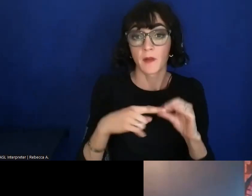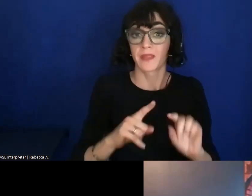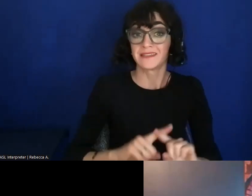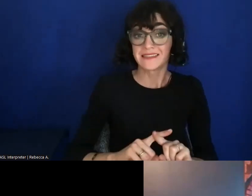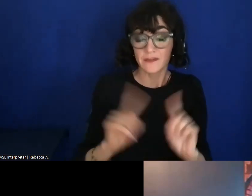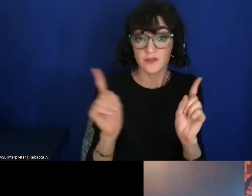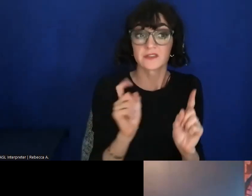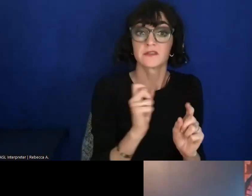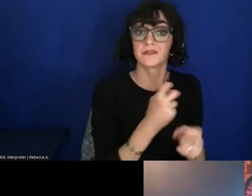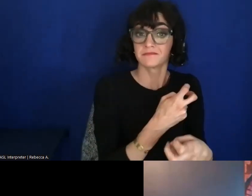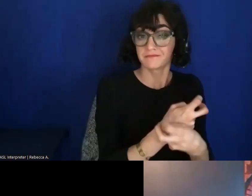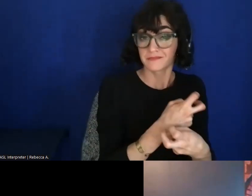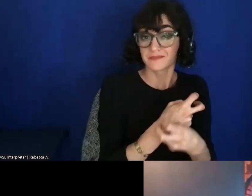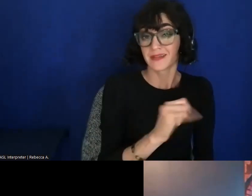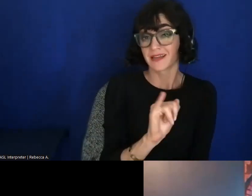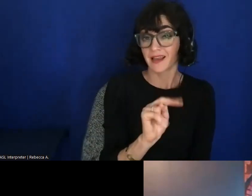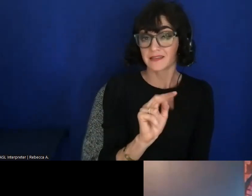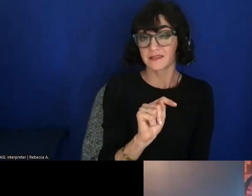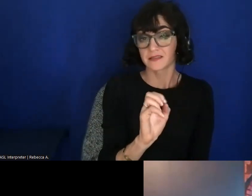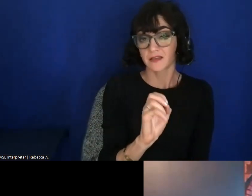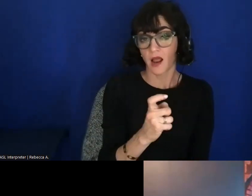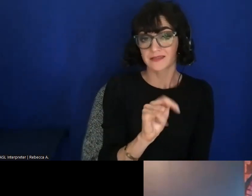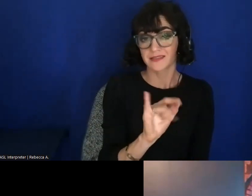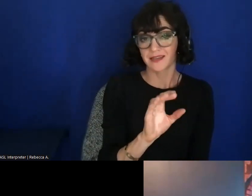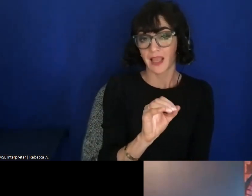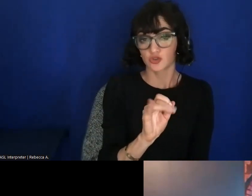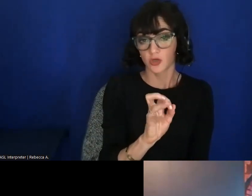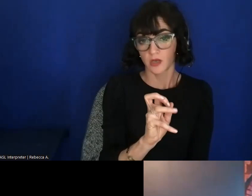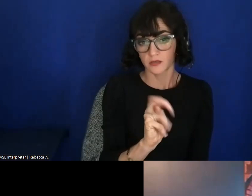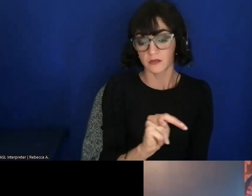and overdose. We'll talk a little bit more of naloxone and Narcan and really kind of